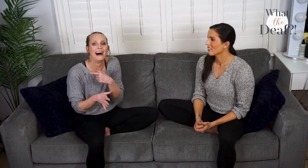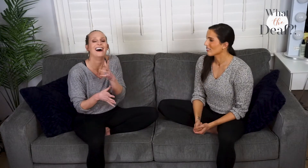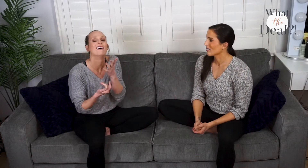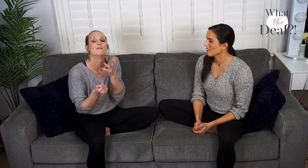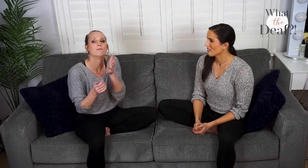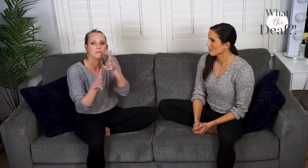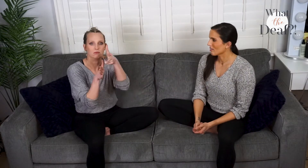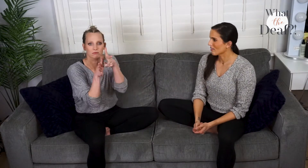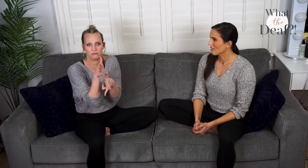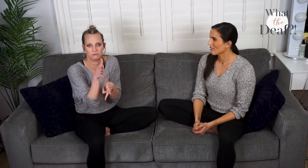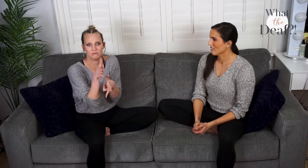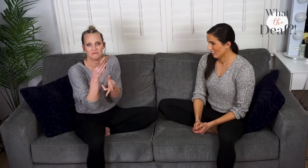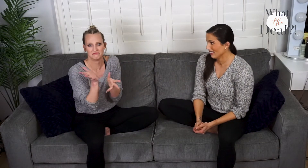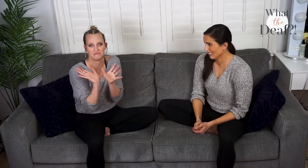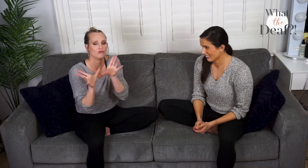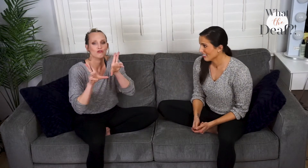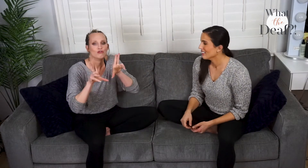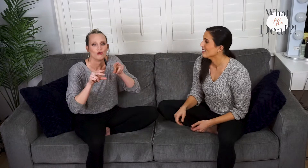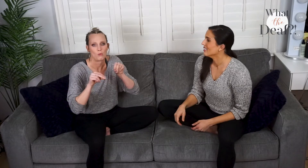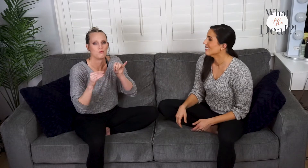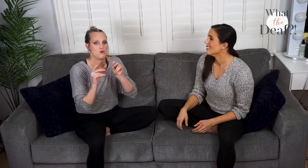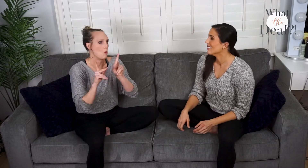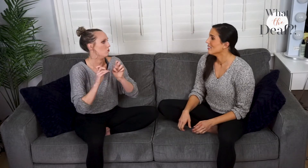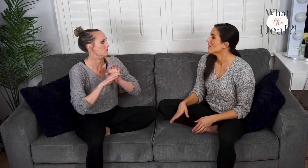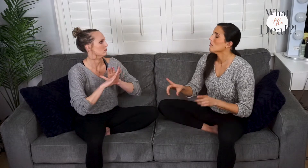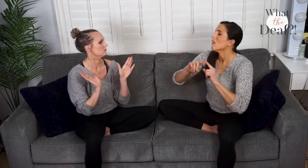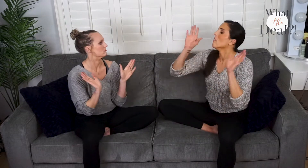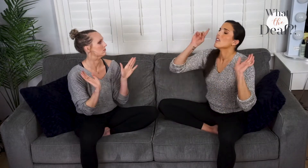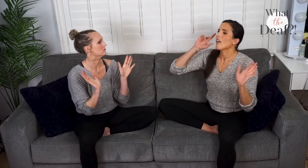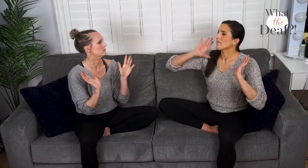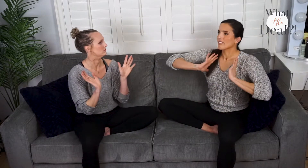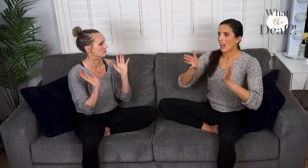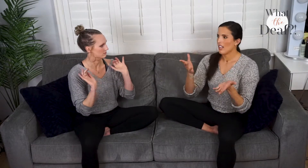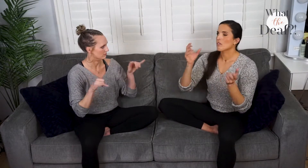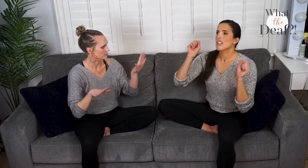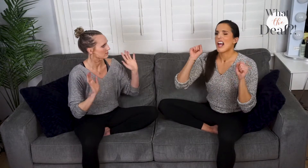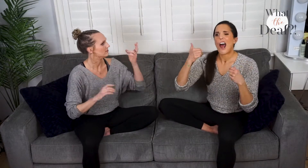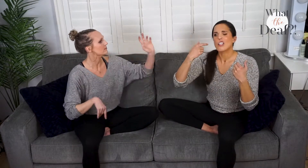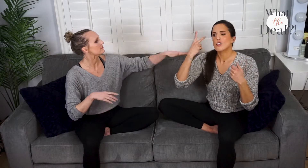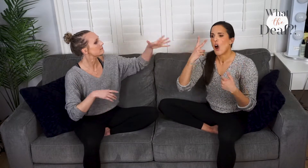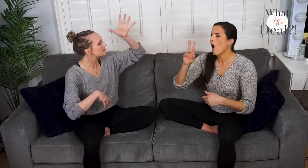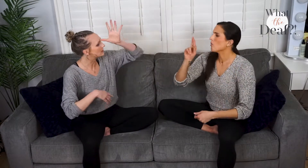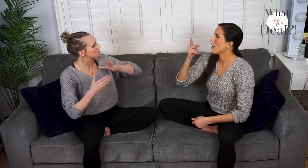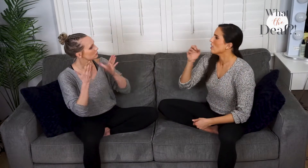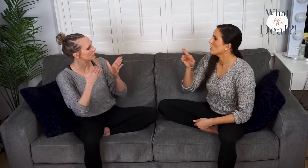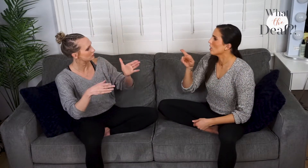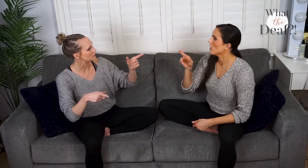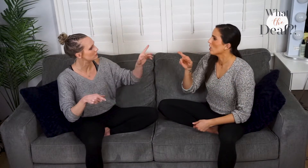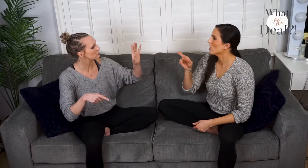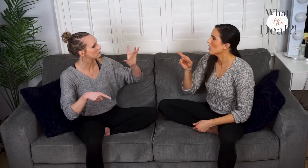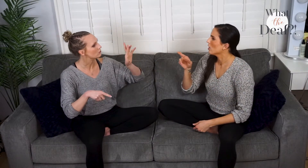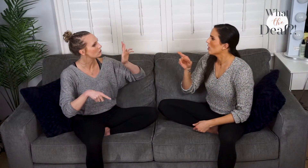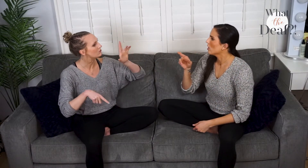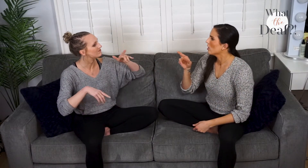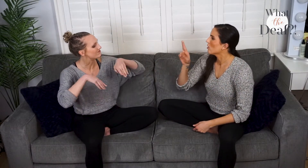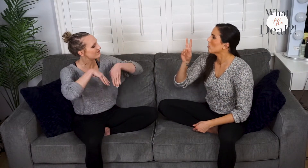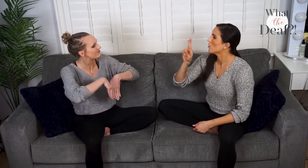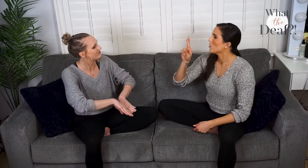Like we, I mean, it was no joke. We were stuck. But we thought, it's okay. I saw a Ranger Station. And then that guy came over